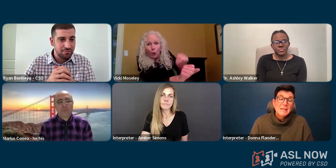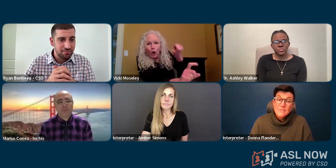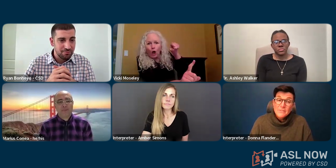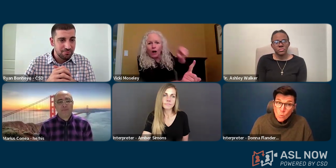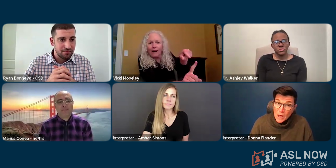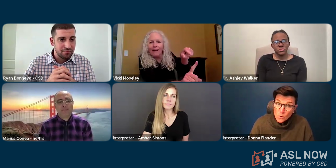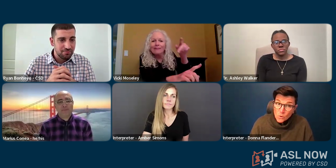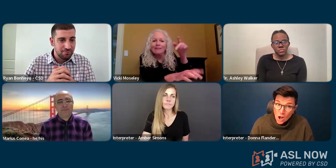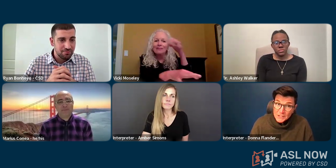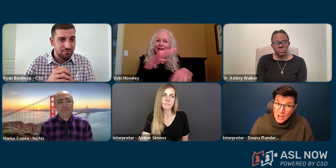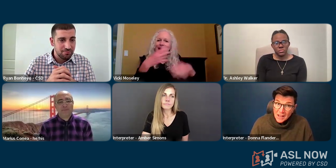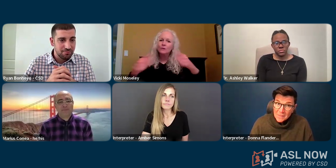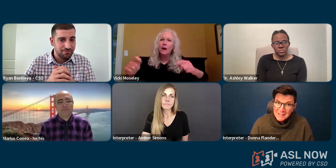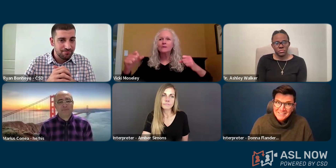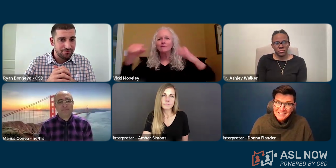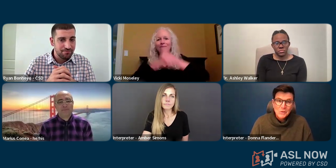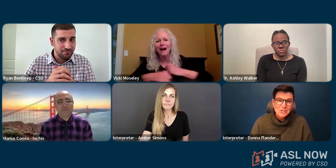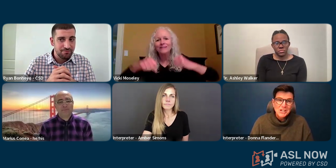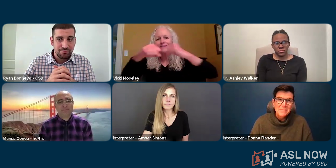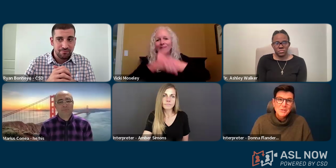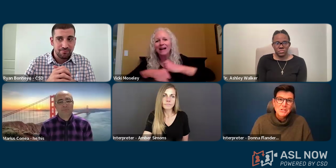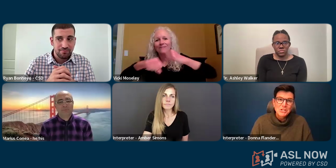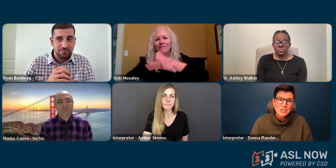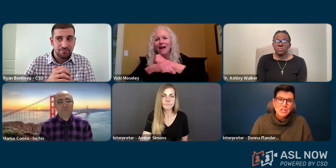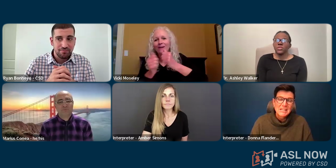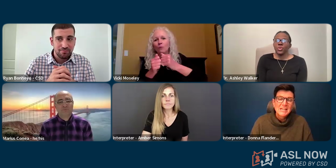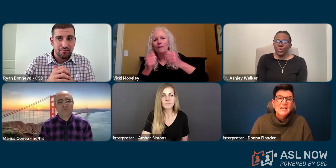even while we're on the job, so much time, so much energy,